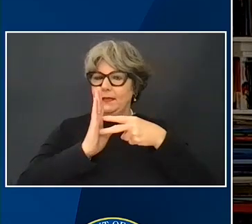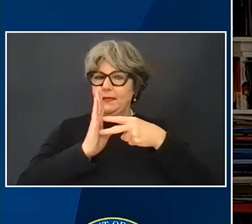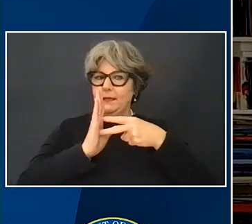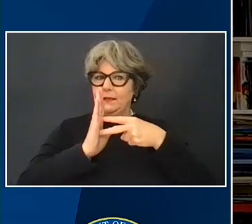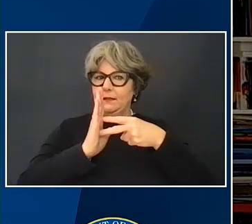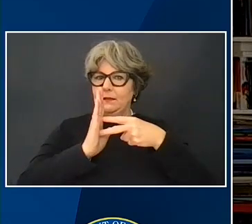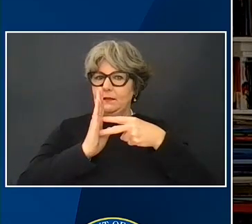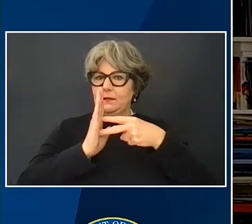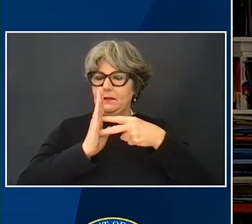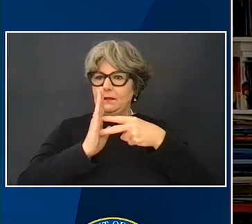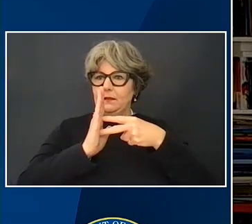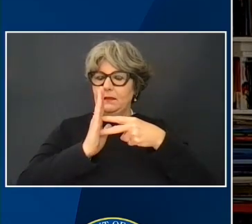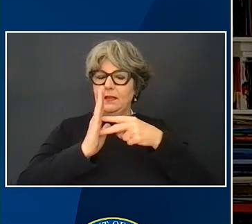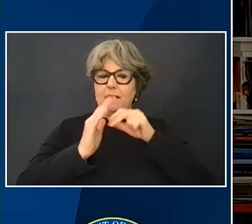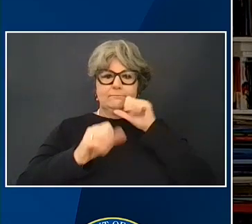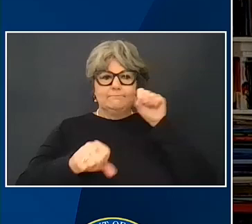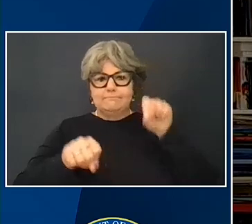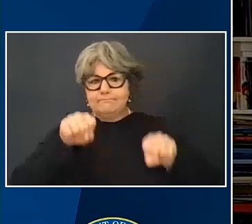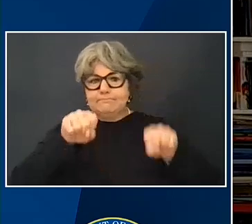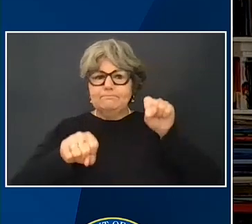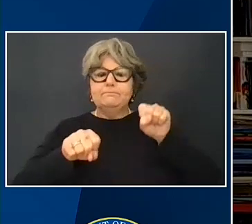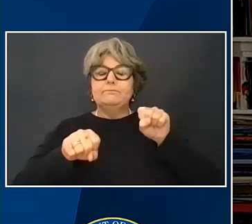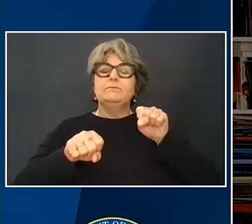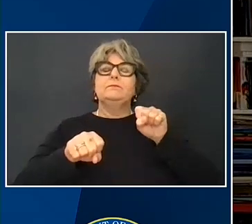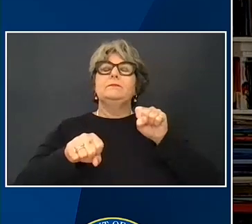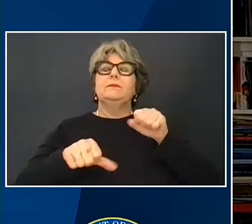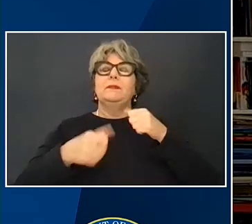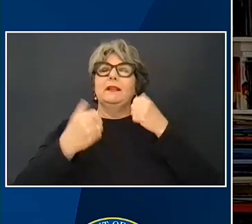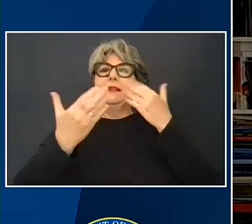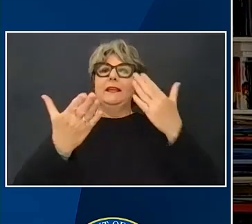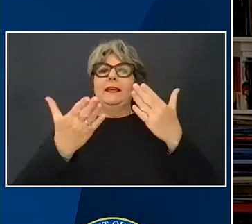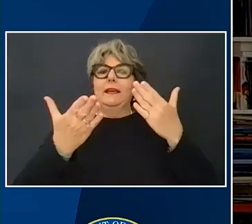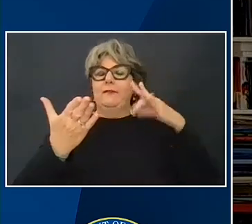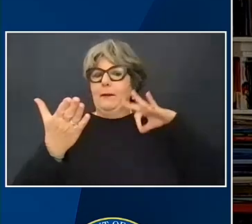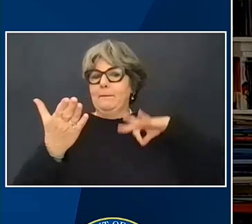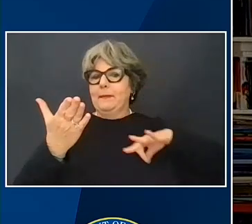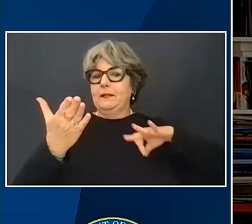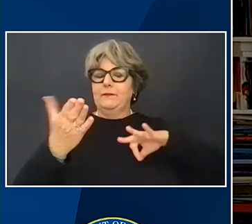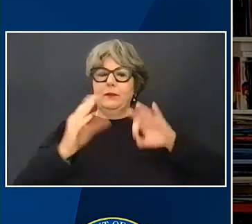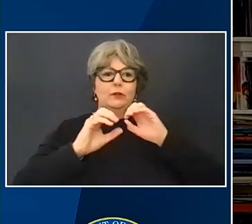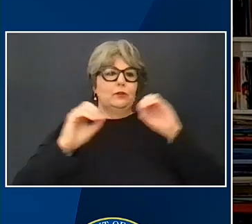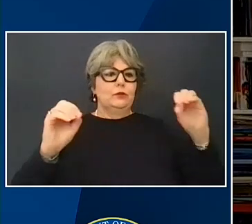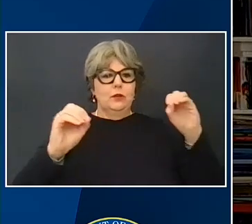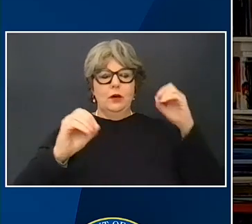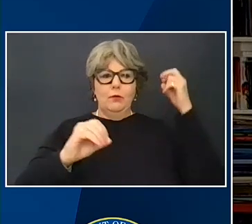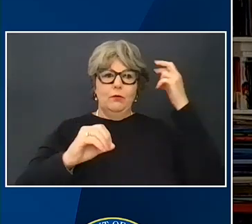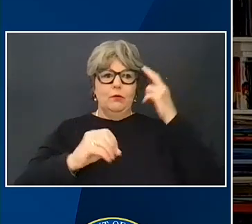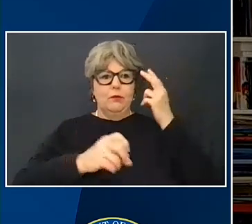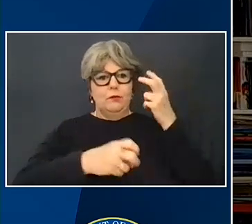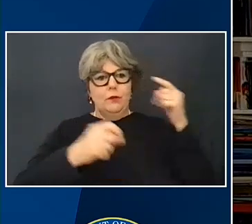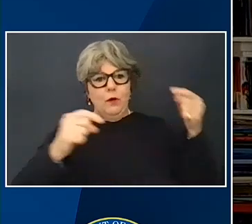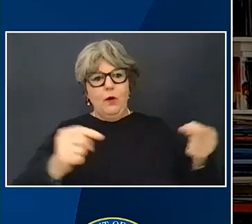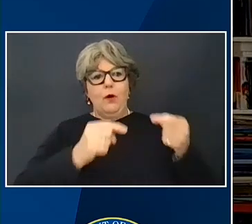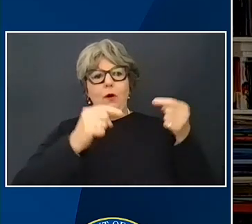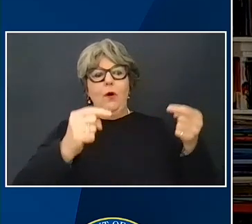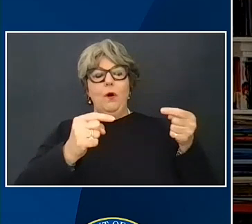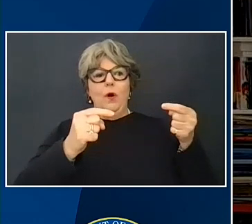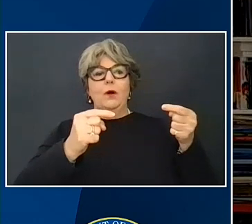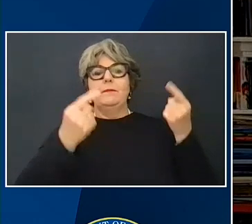doubt to institutions with almost no regard for the harm that could ensue if